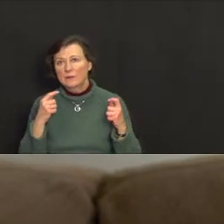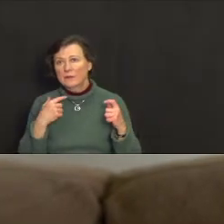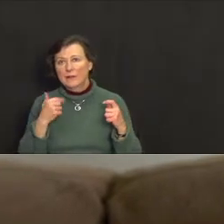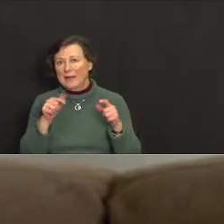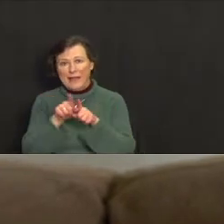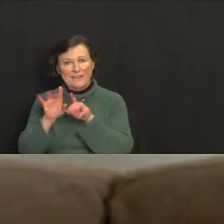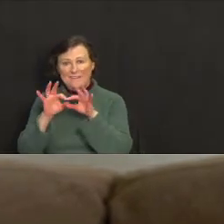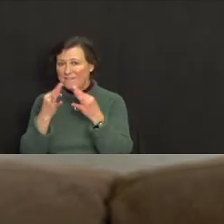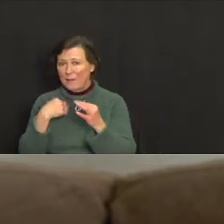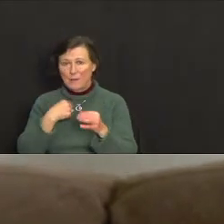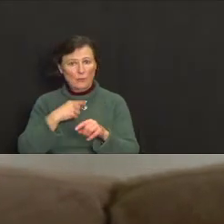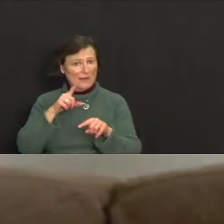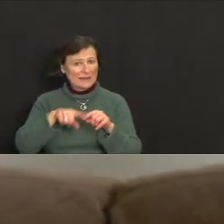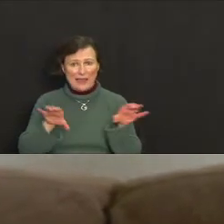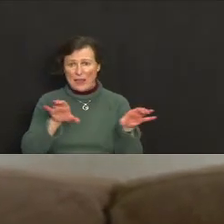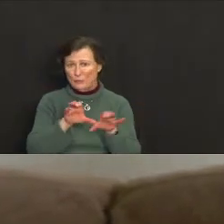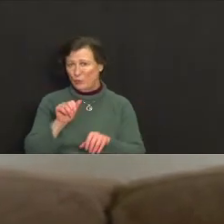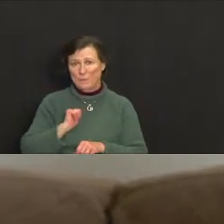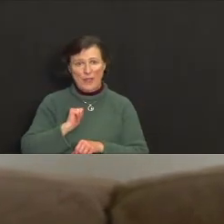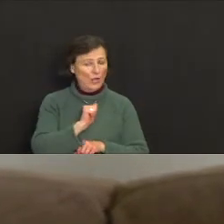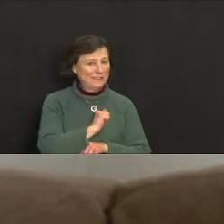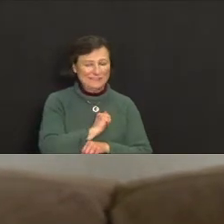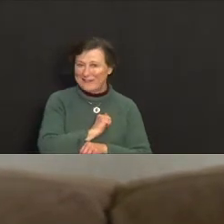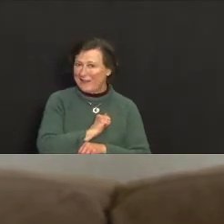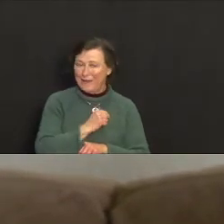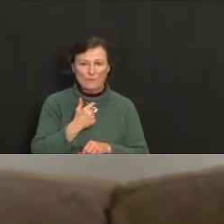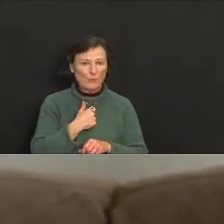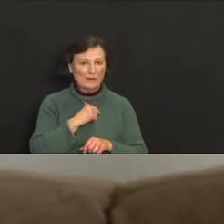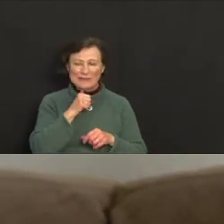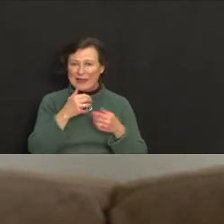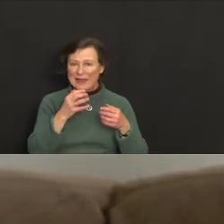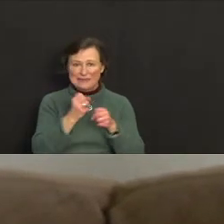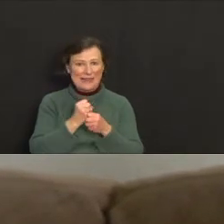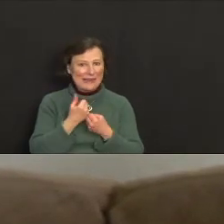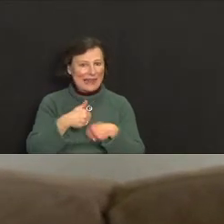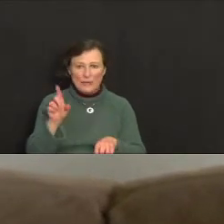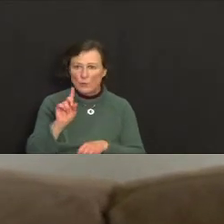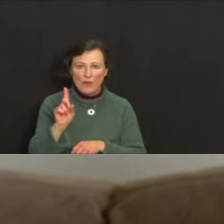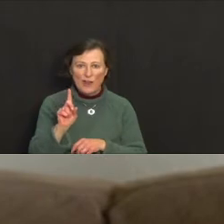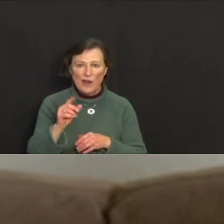wasn't working doing it by ourselves. We weren't getting anywhere we were just, you know, just